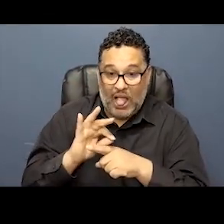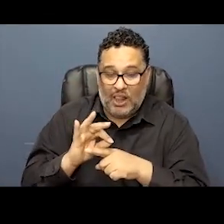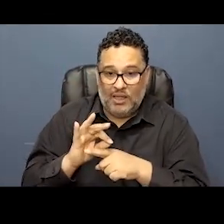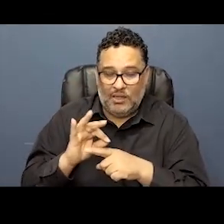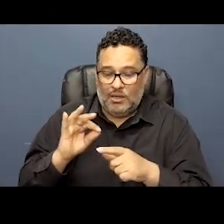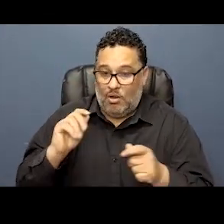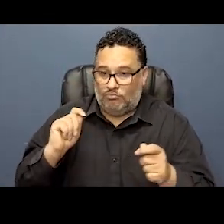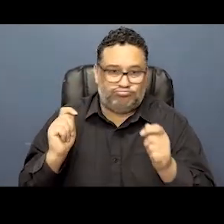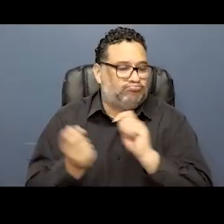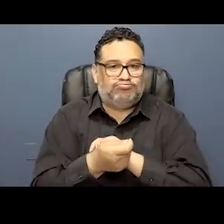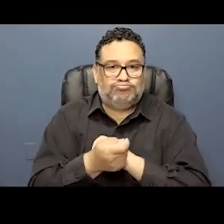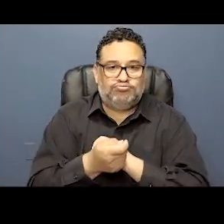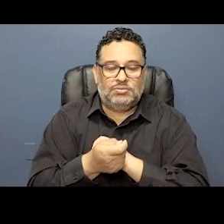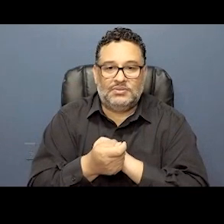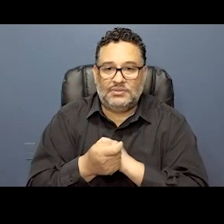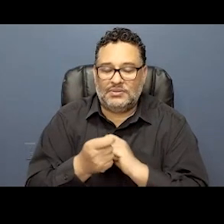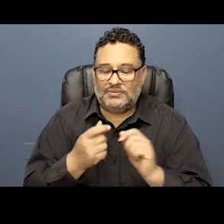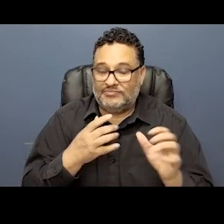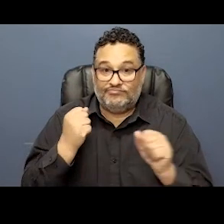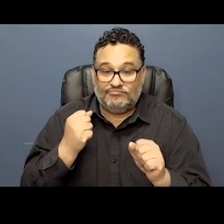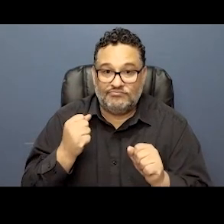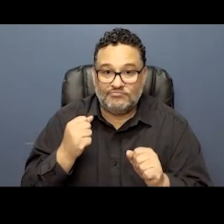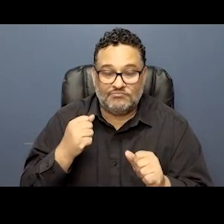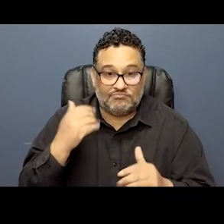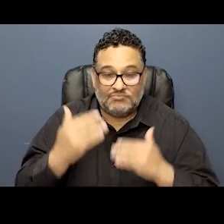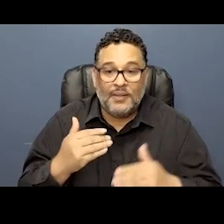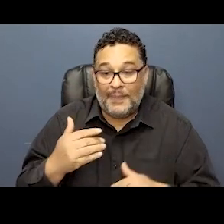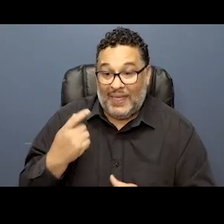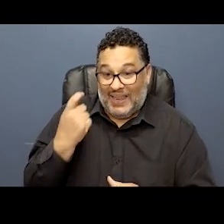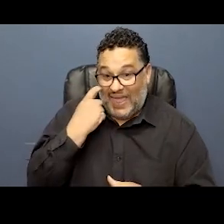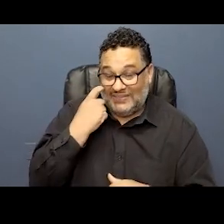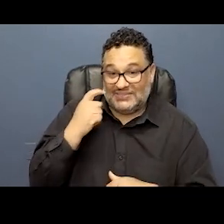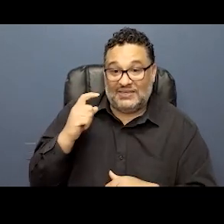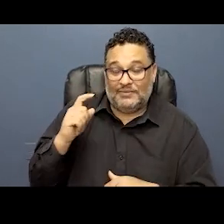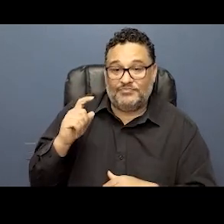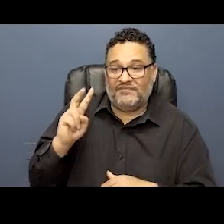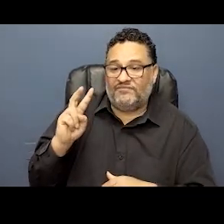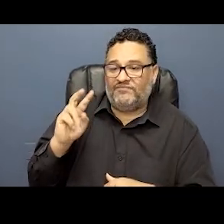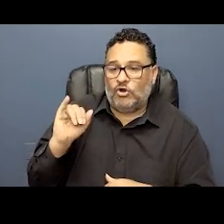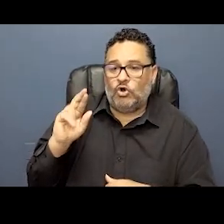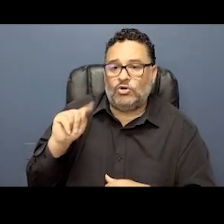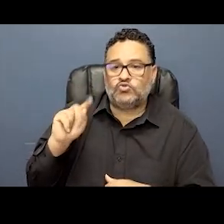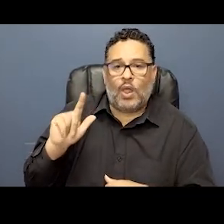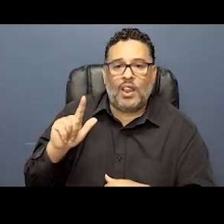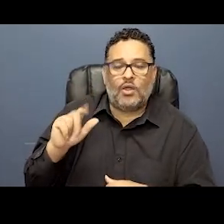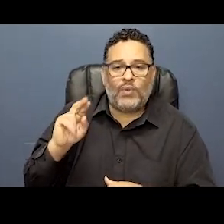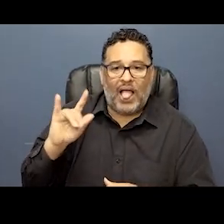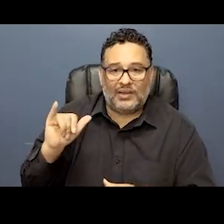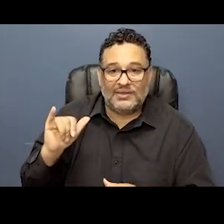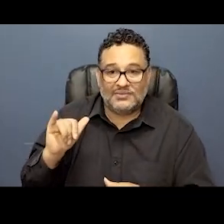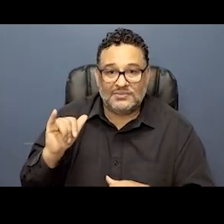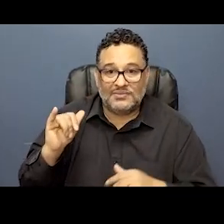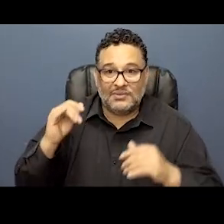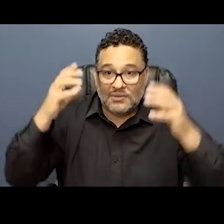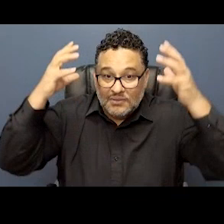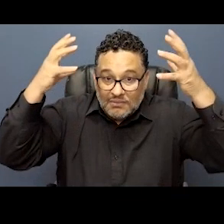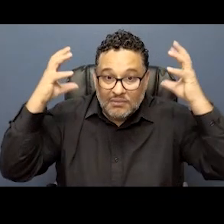of time. We have the latest version of virtual reality headsets, and we are able to do so much